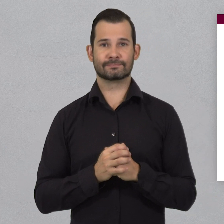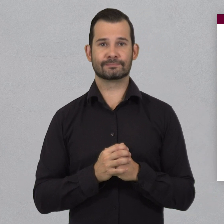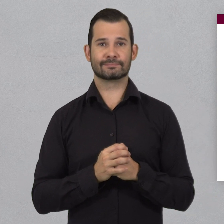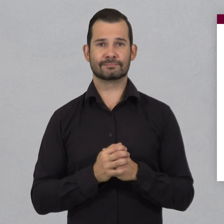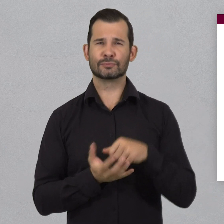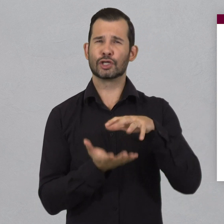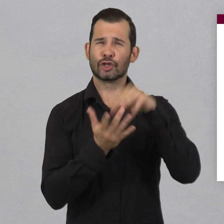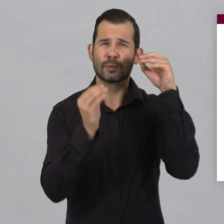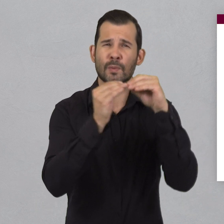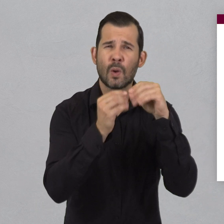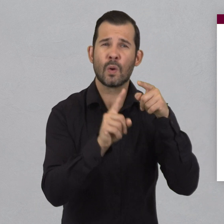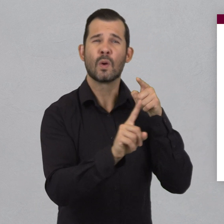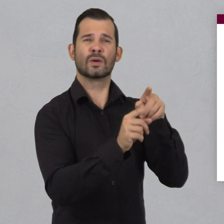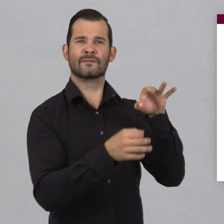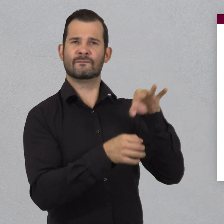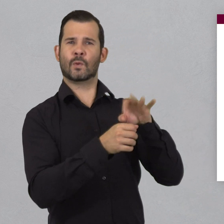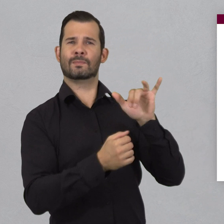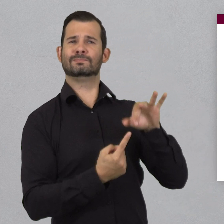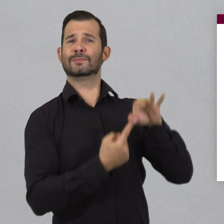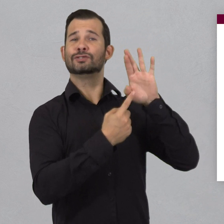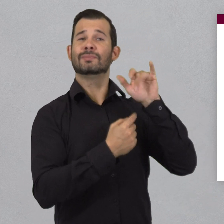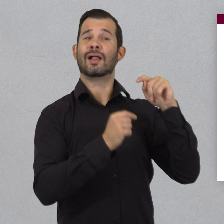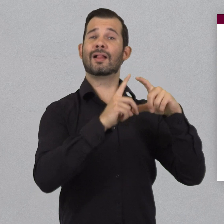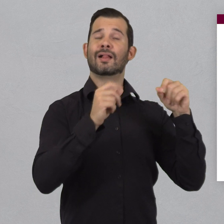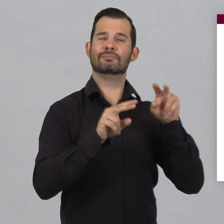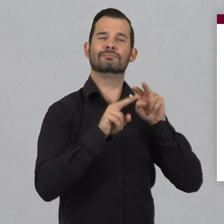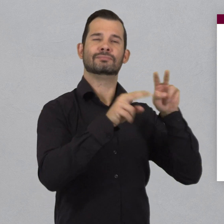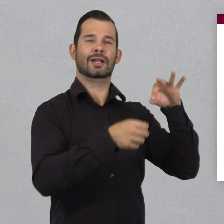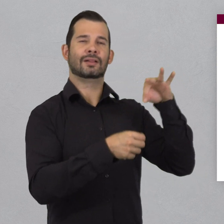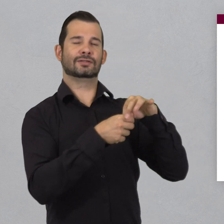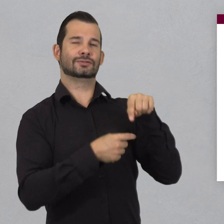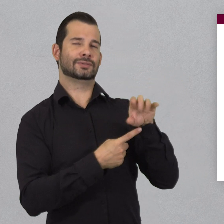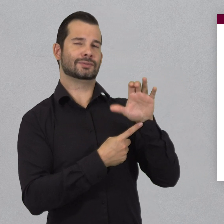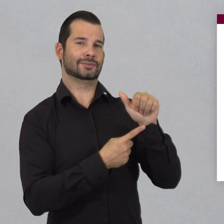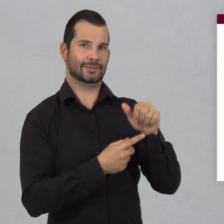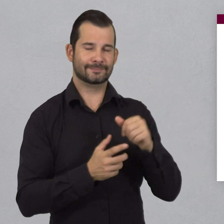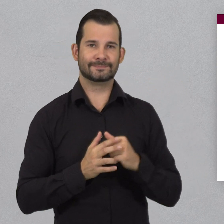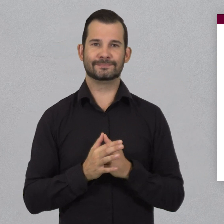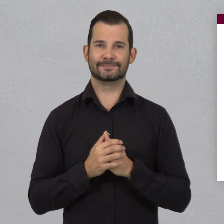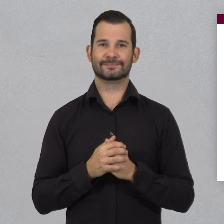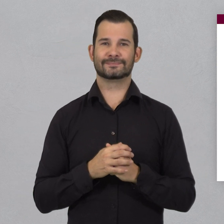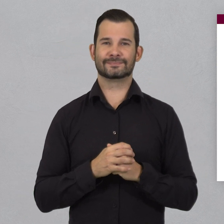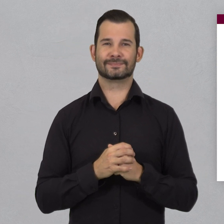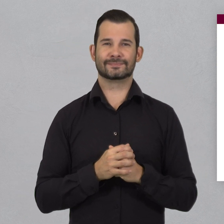To learn more about voting by special ballot, visit elections.ca.